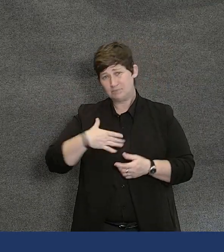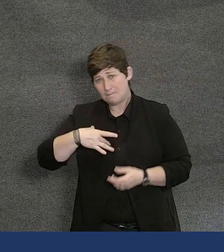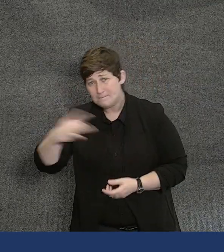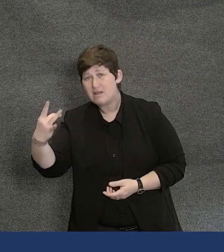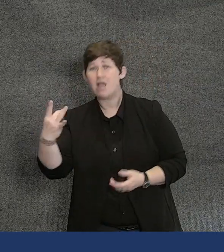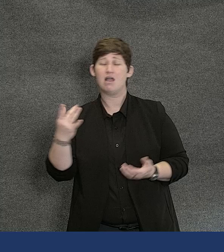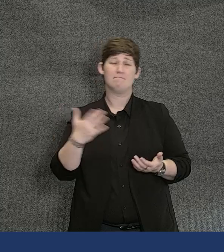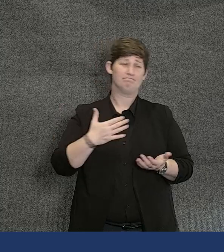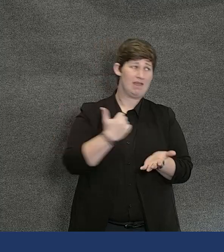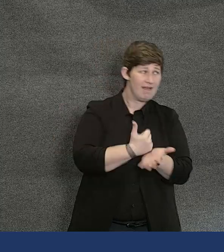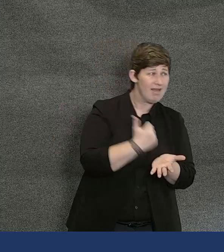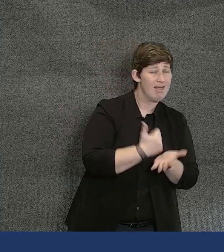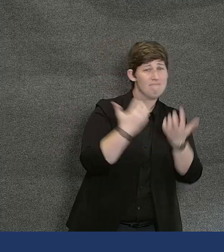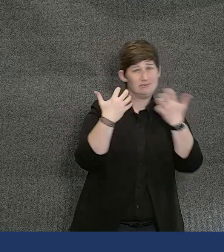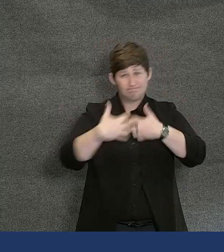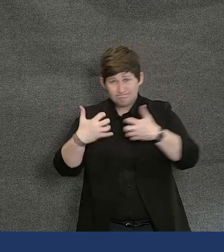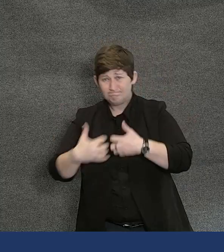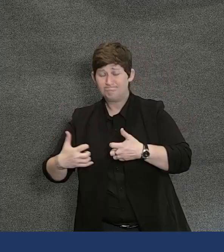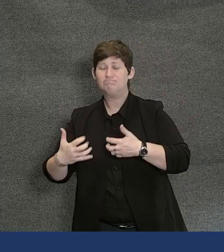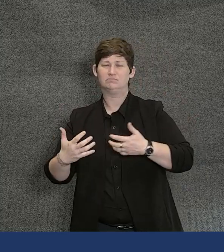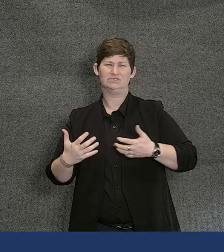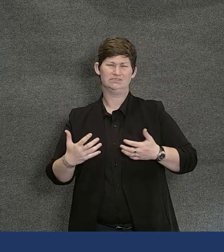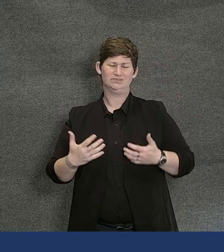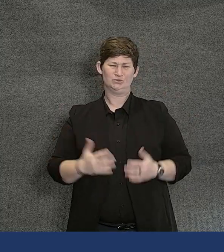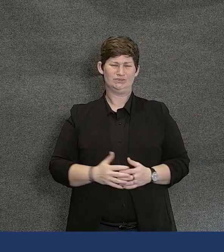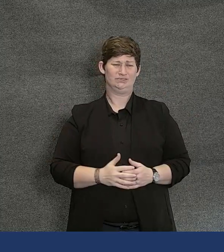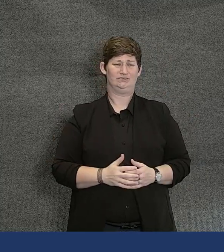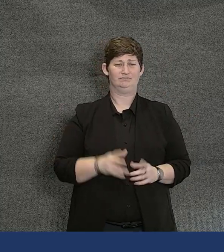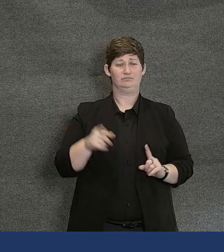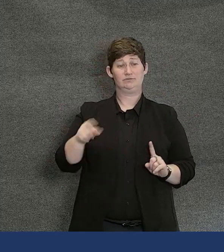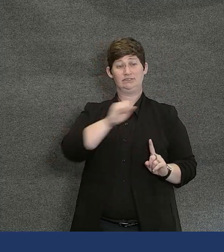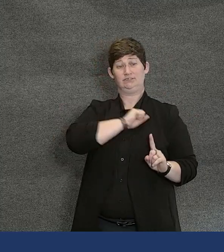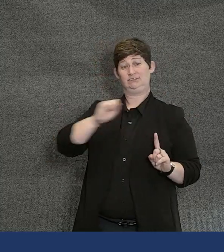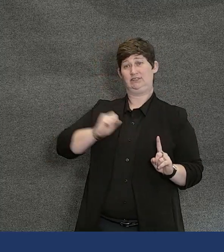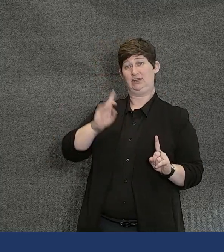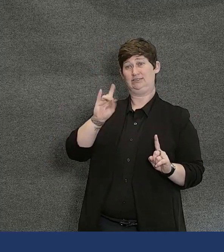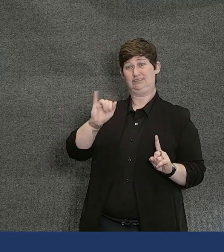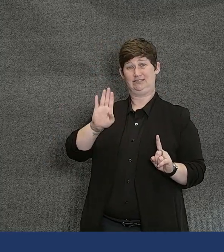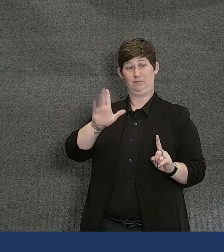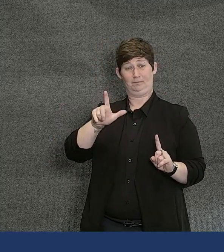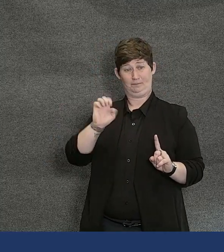And then I think, like Senator Dibble mentioned, Metro Mobility is--